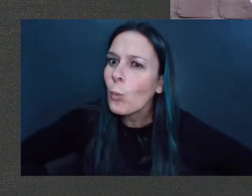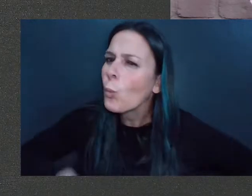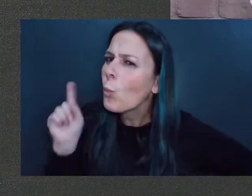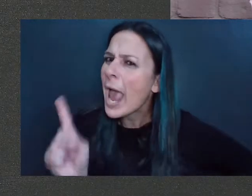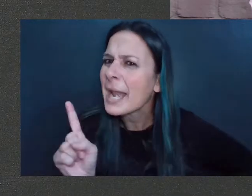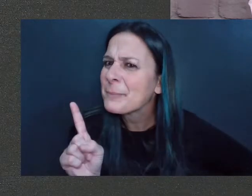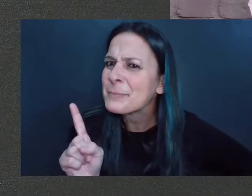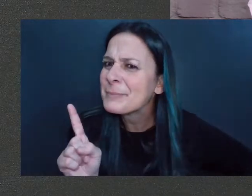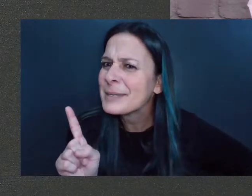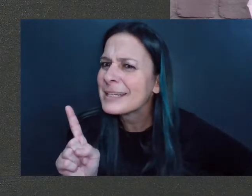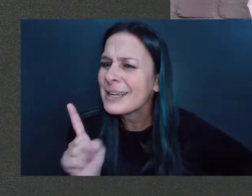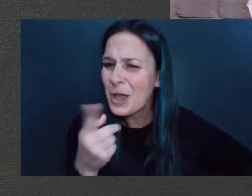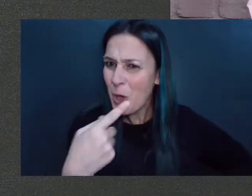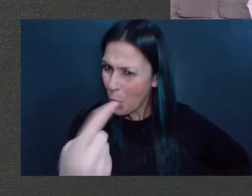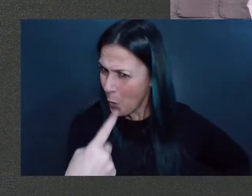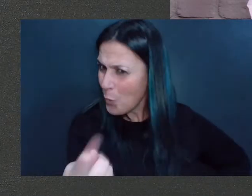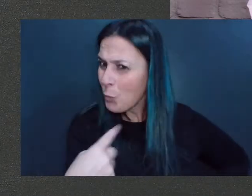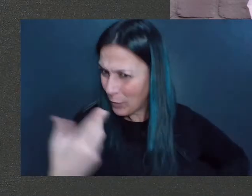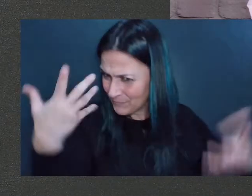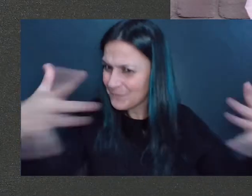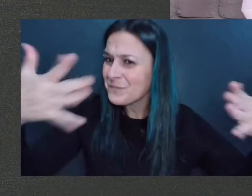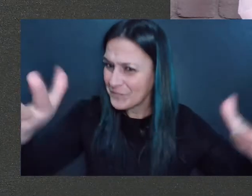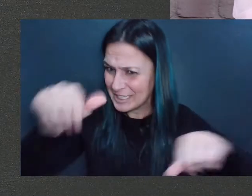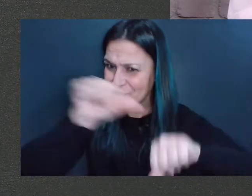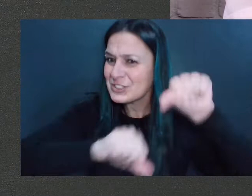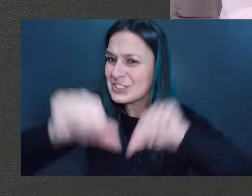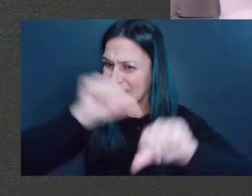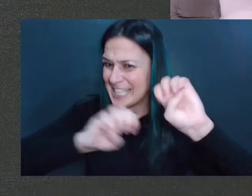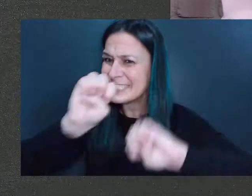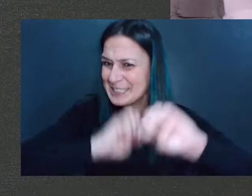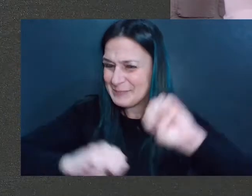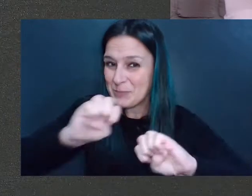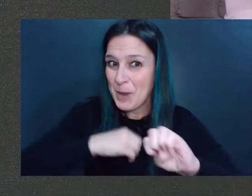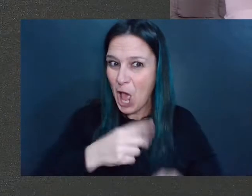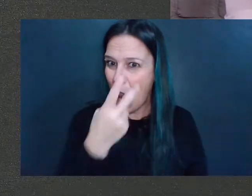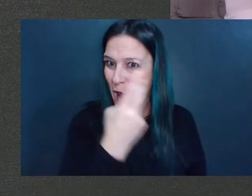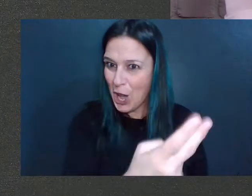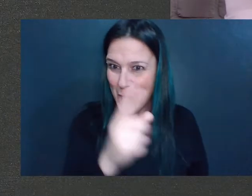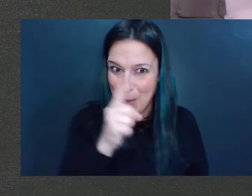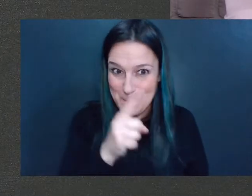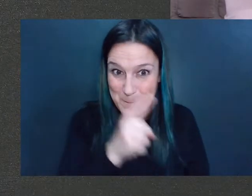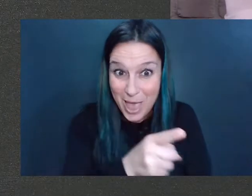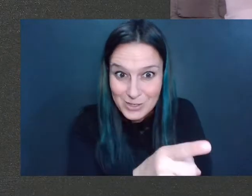We did a science experiment. Look at mouse. Oh my goodness.